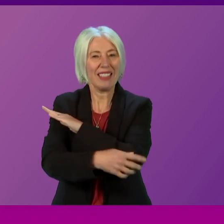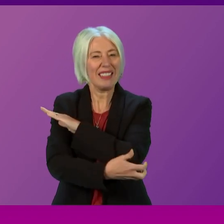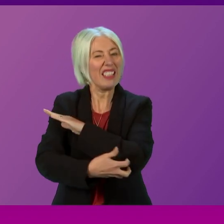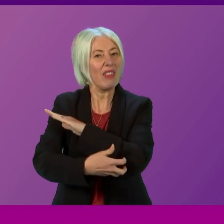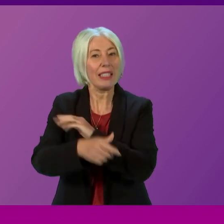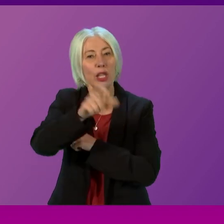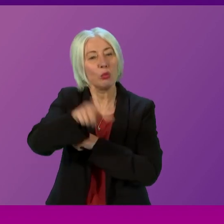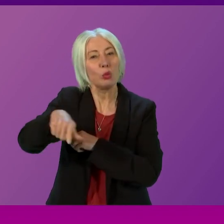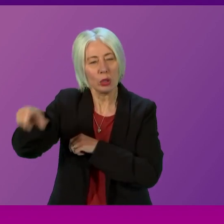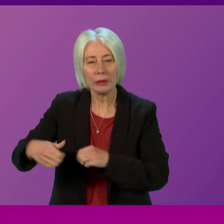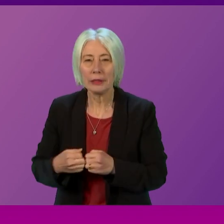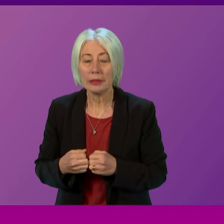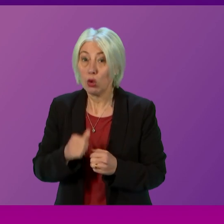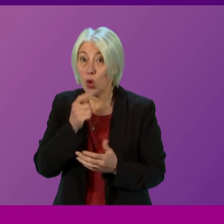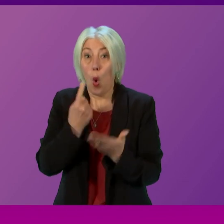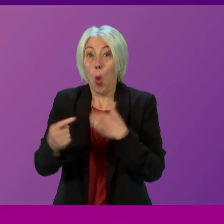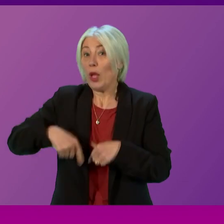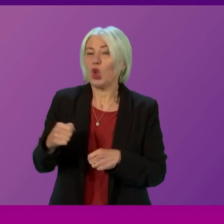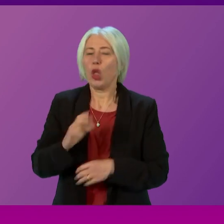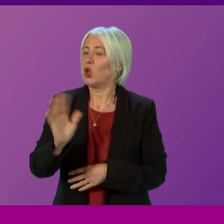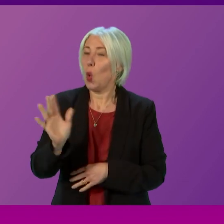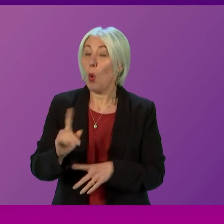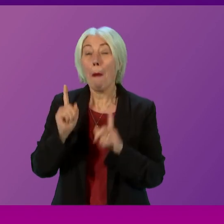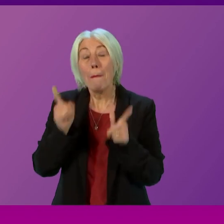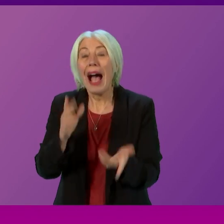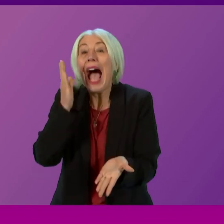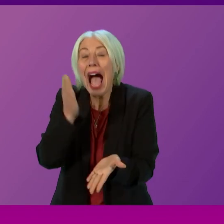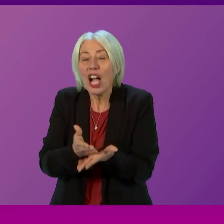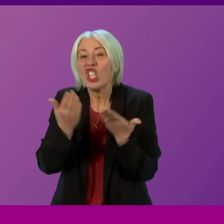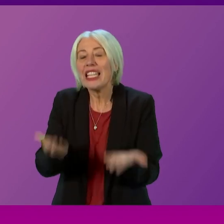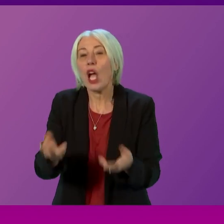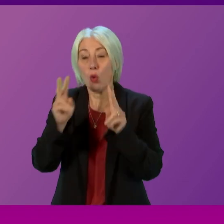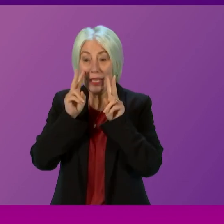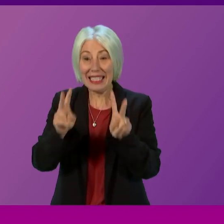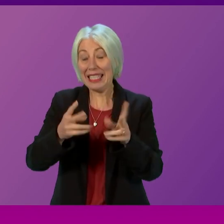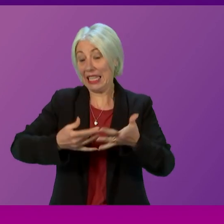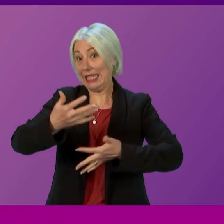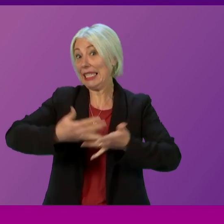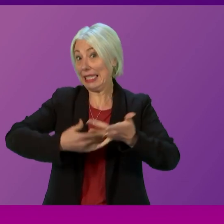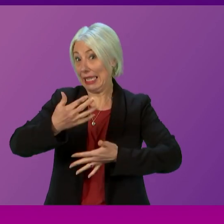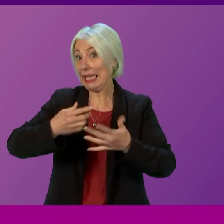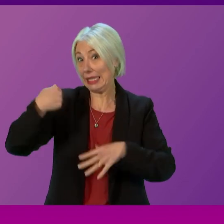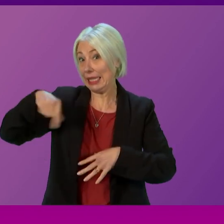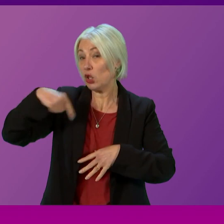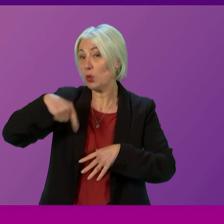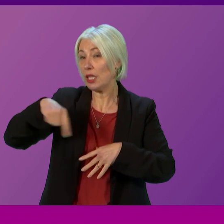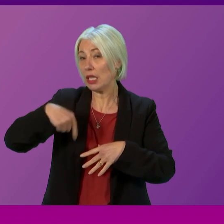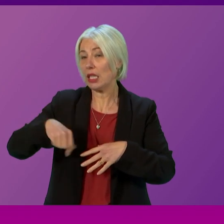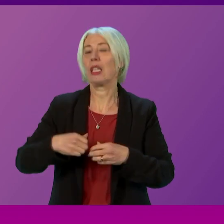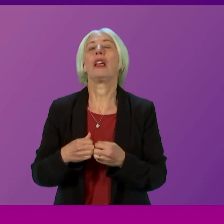However, what we actually see in the statistics that have been published this week is that